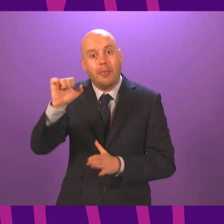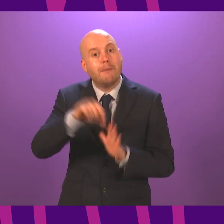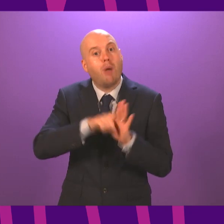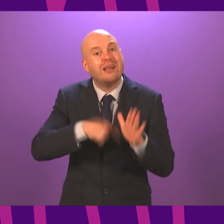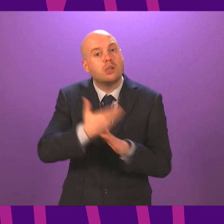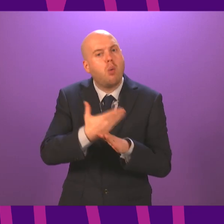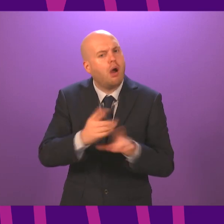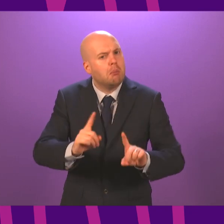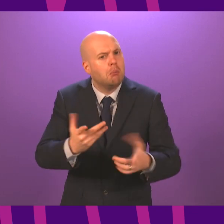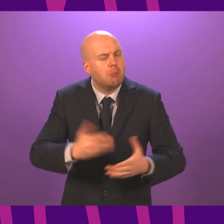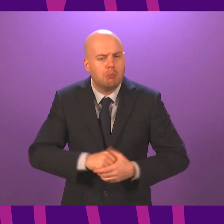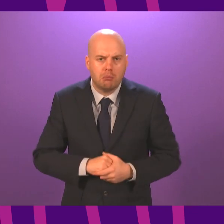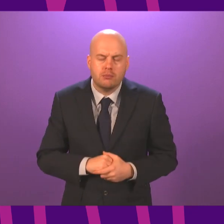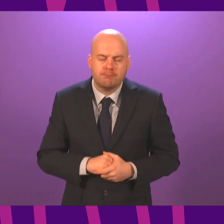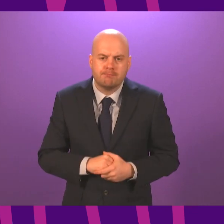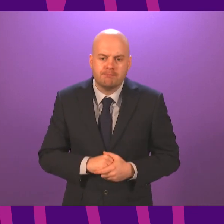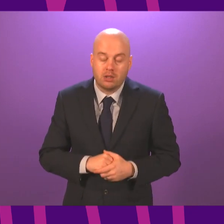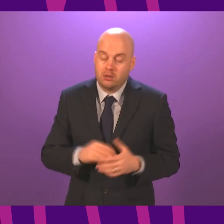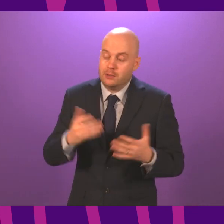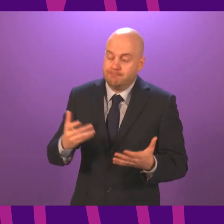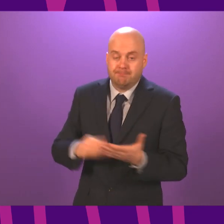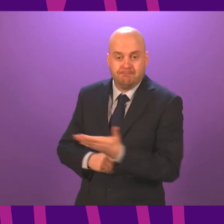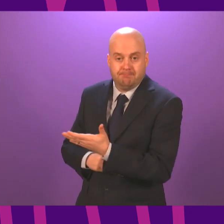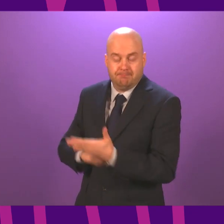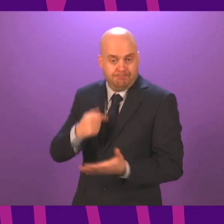Shirley-Anne Somerville: I was pleased to publish the papers